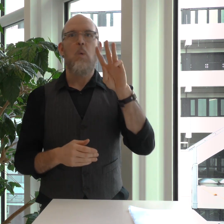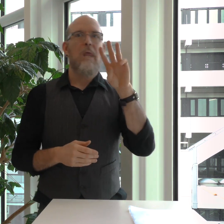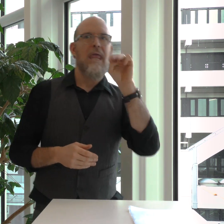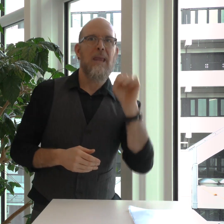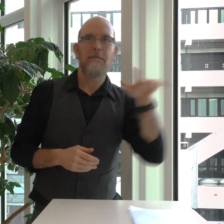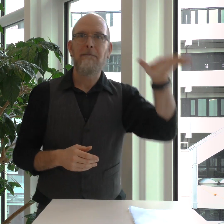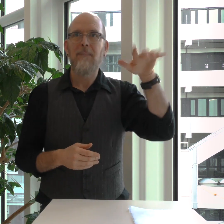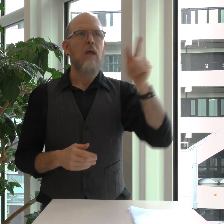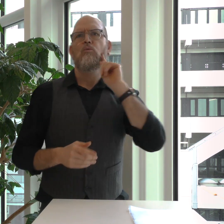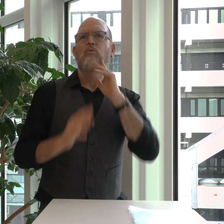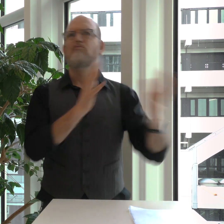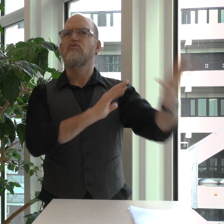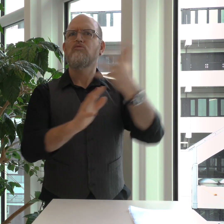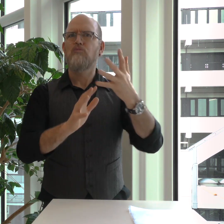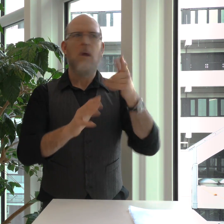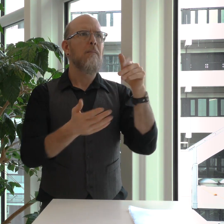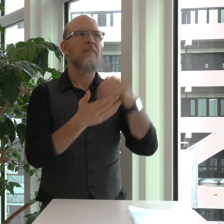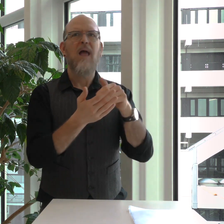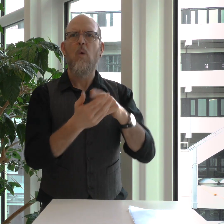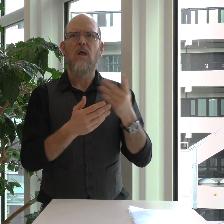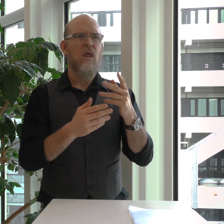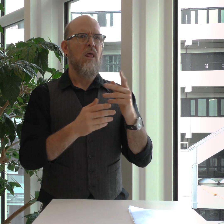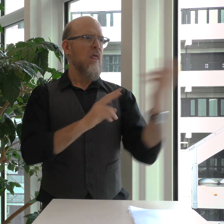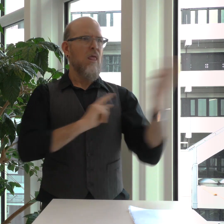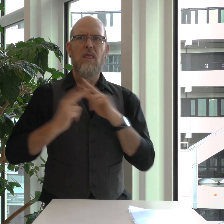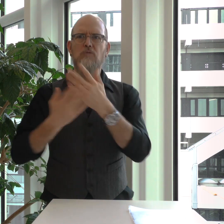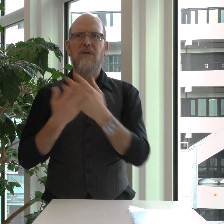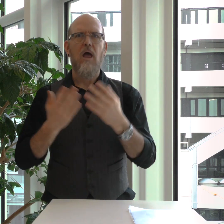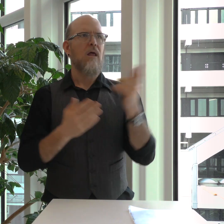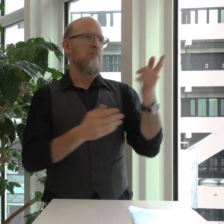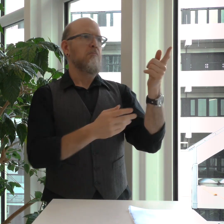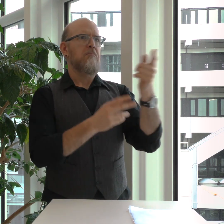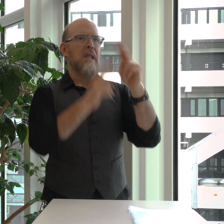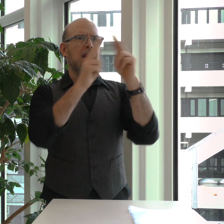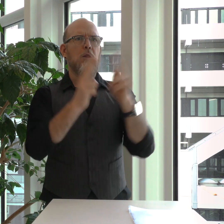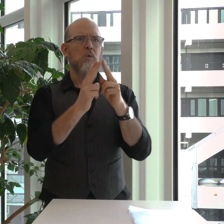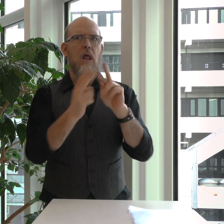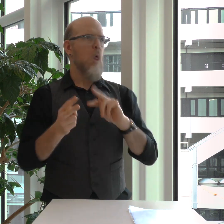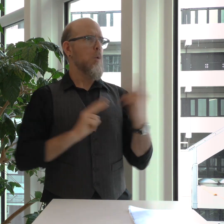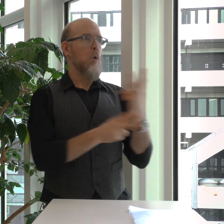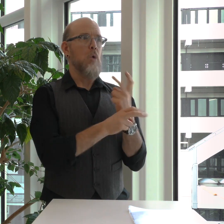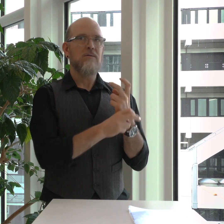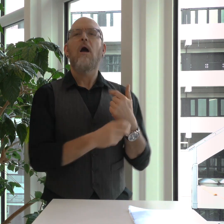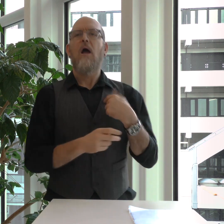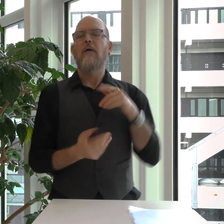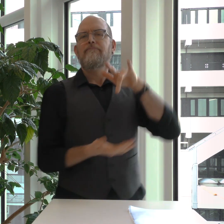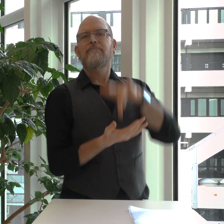there is often the need for interpretation from one Sign Language into another, International Sign into Austrian Sign Language for example.